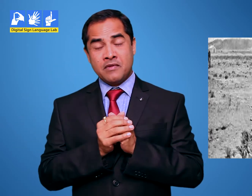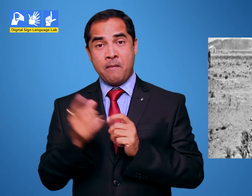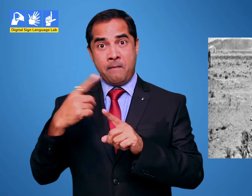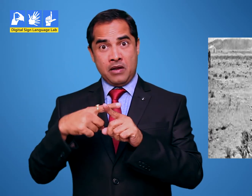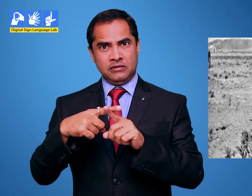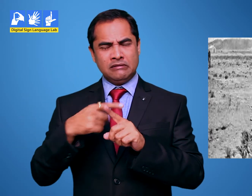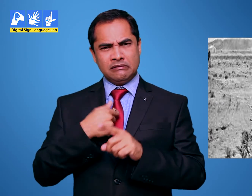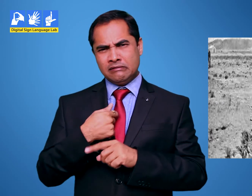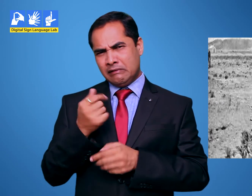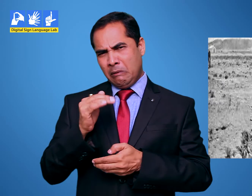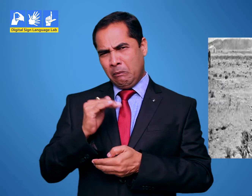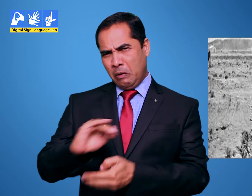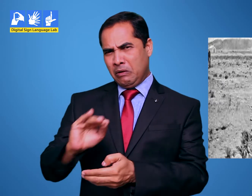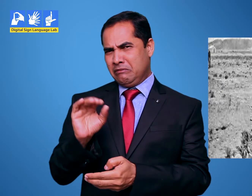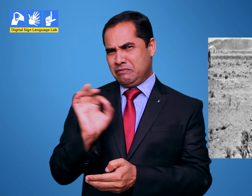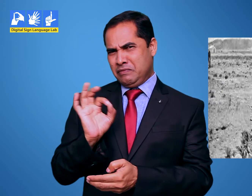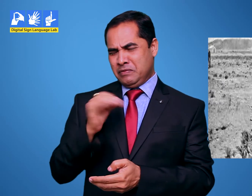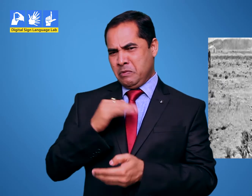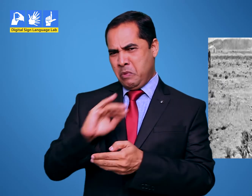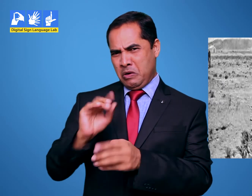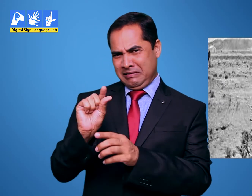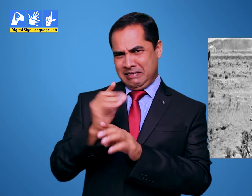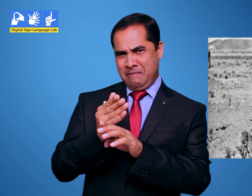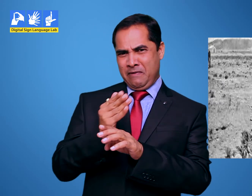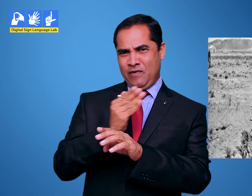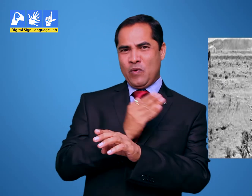before my own birth,